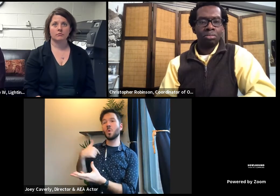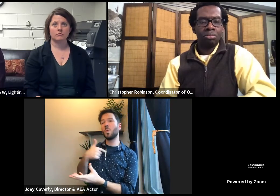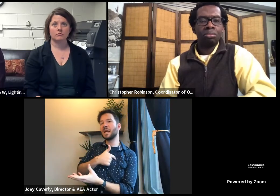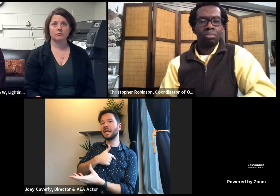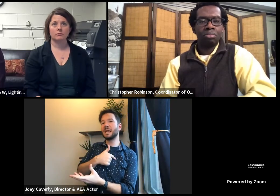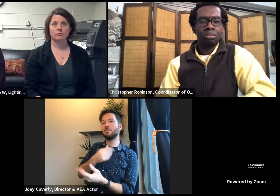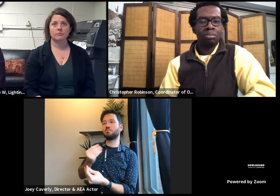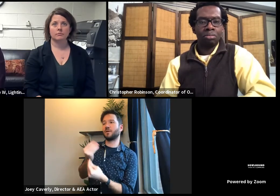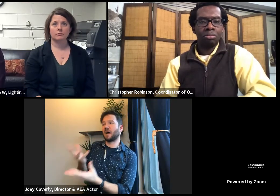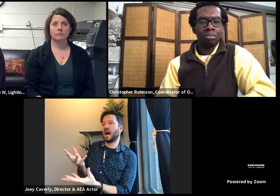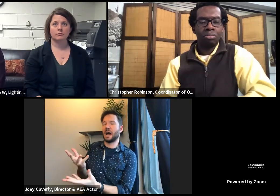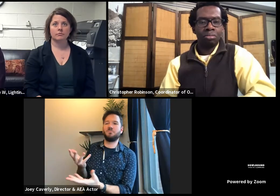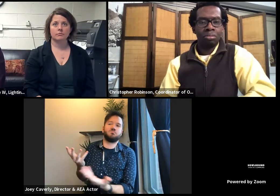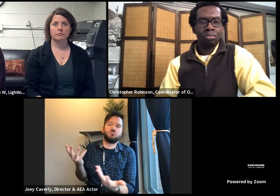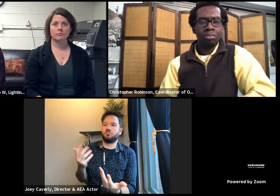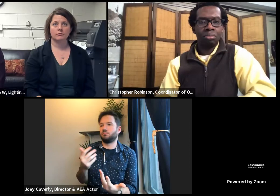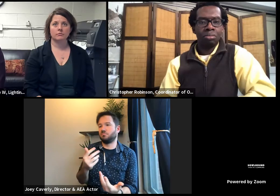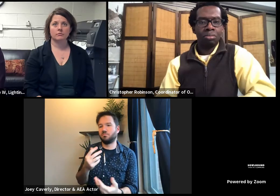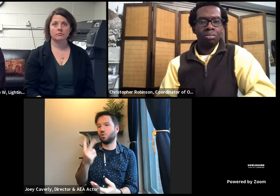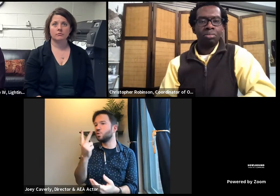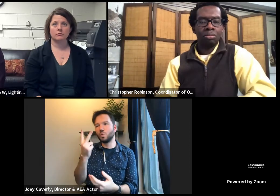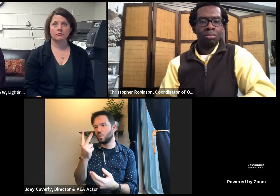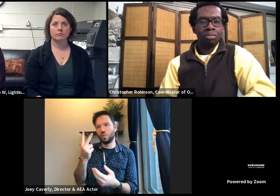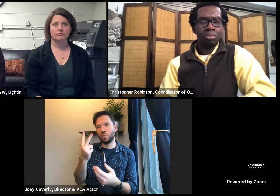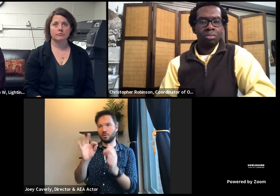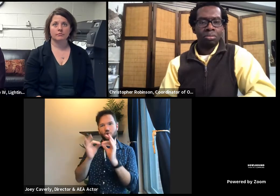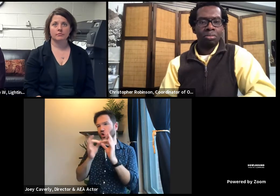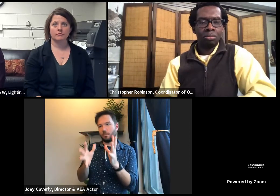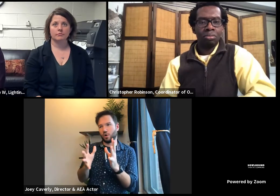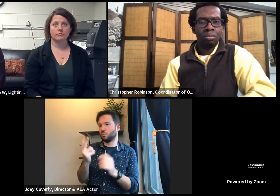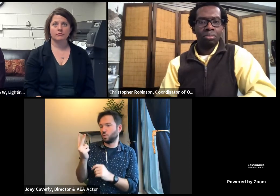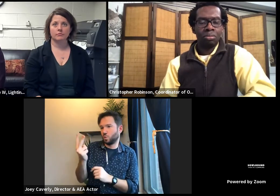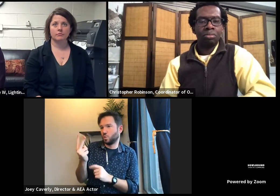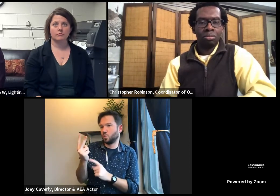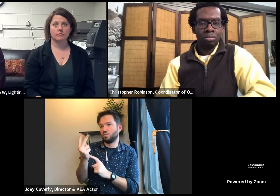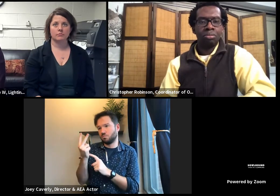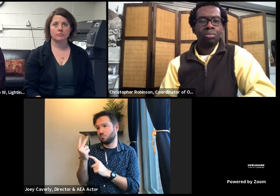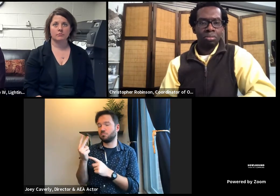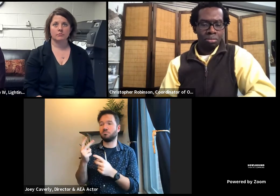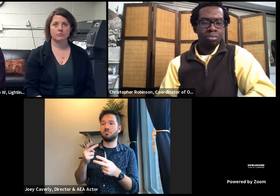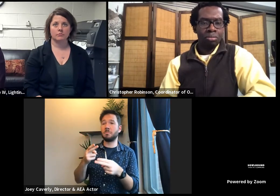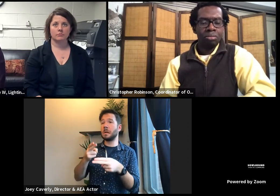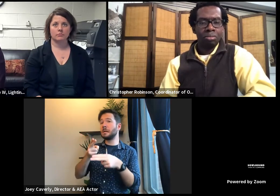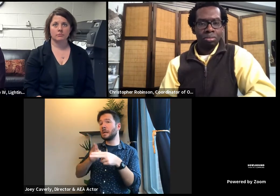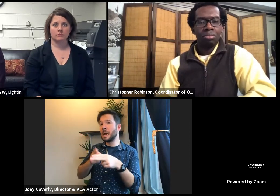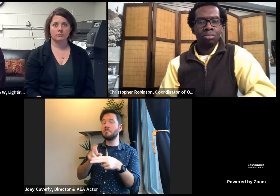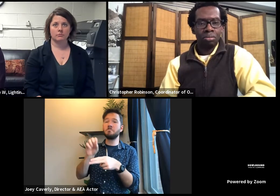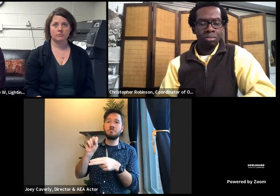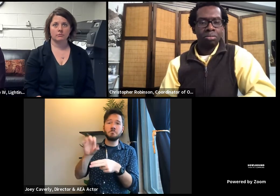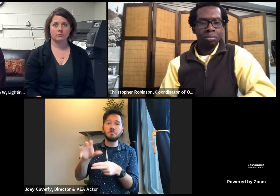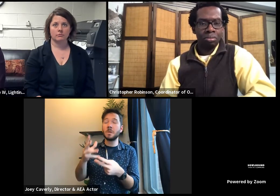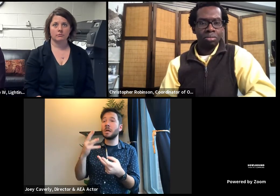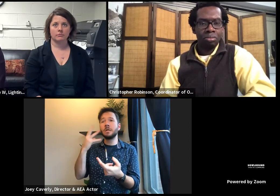but always make sure to go back and check with the deaf artist and have a conversation about, hey, we're providing two interpreters.